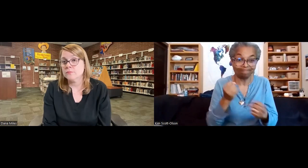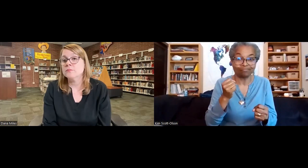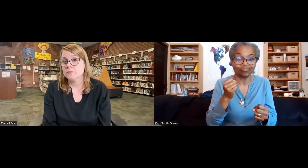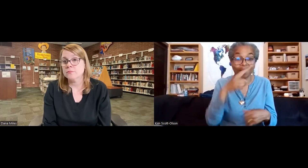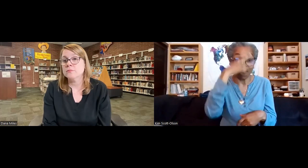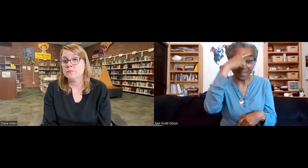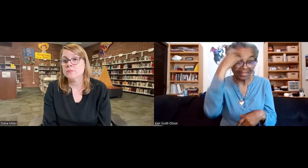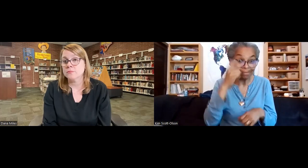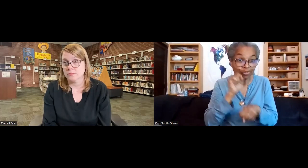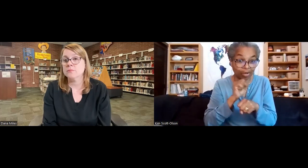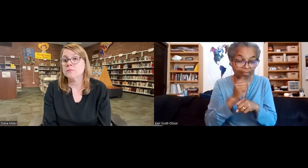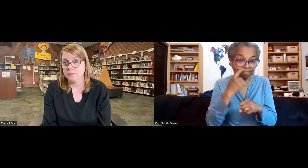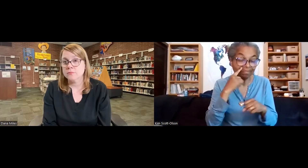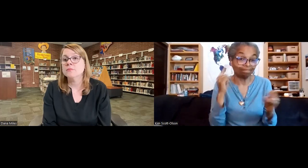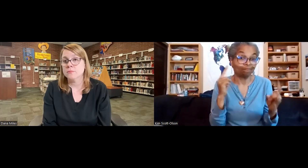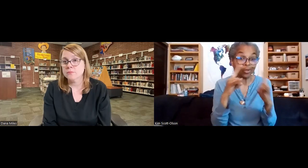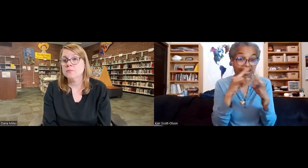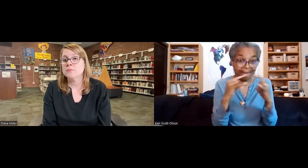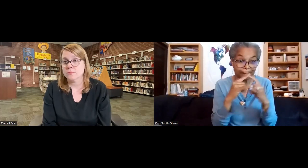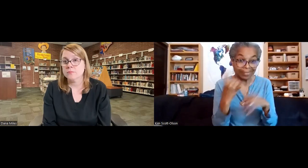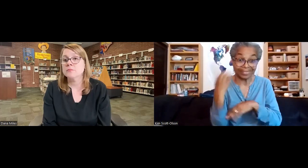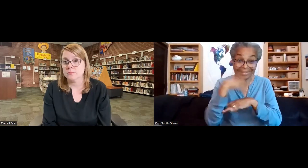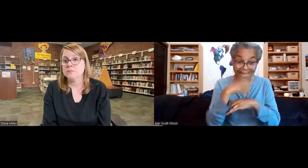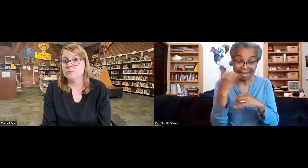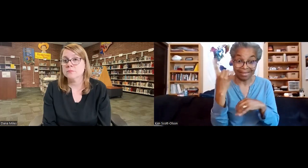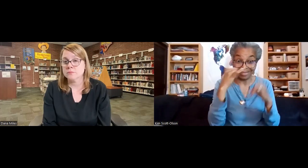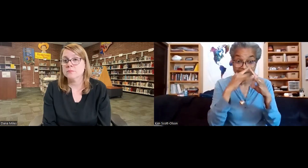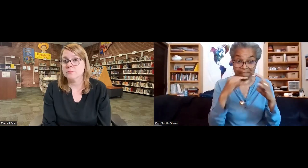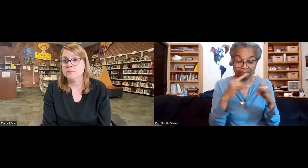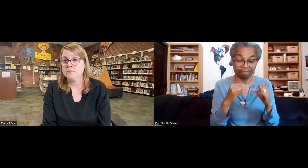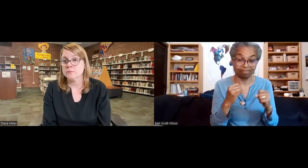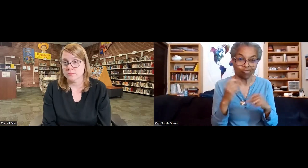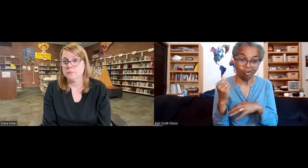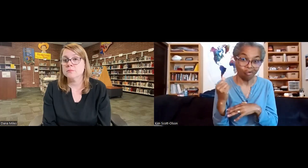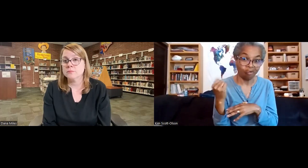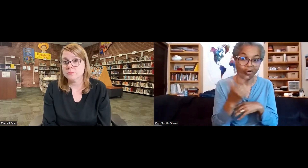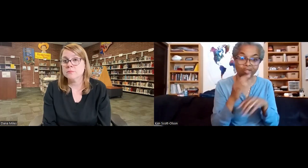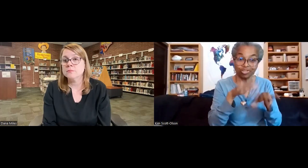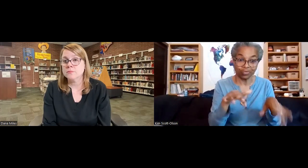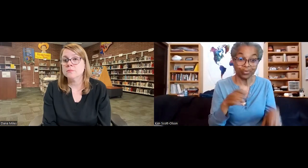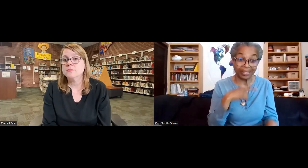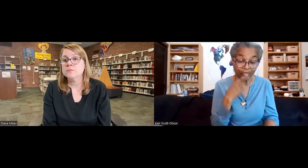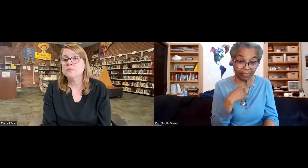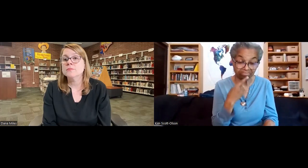I was working at a summer day camp and all the children were hearing.